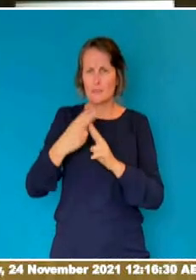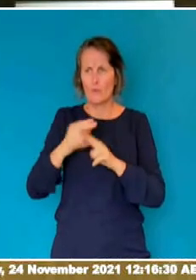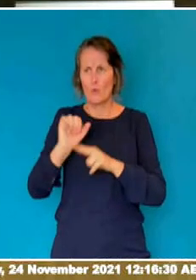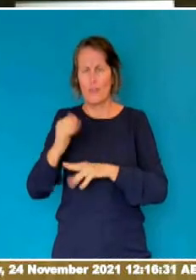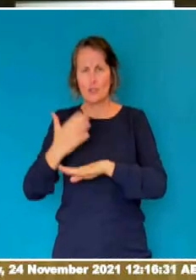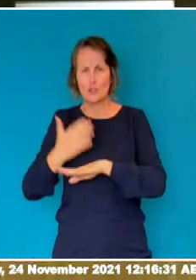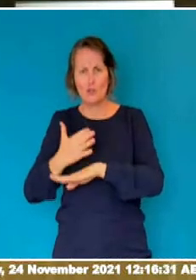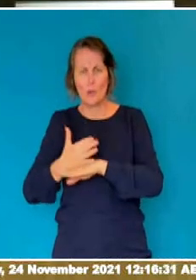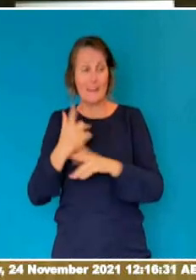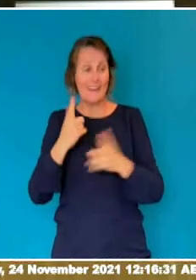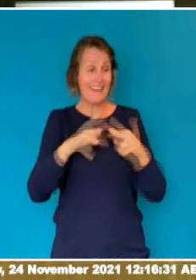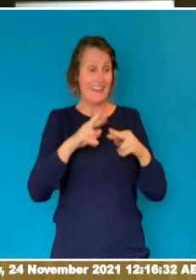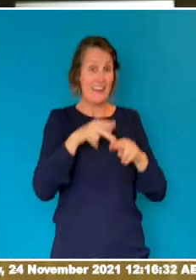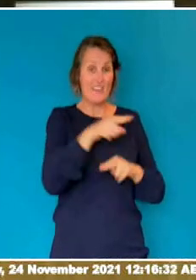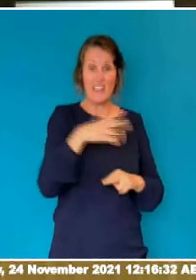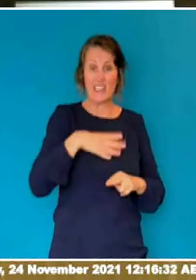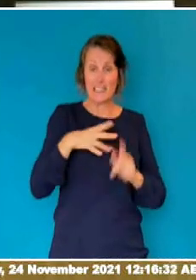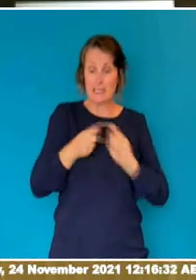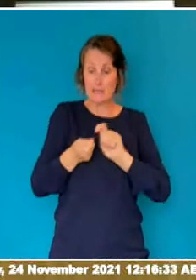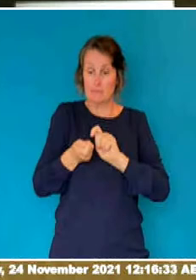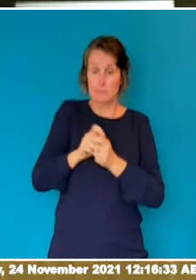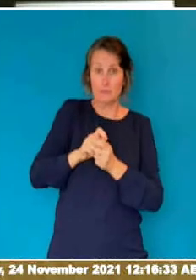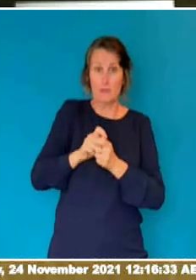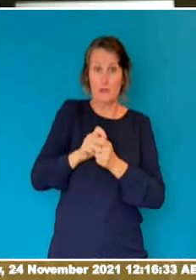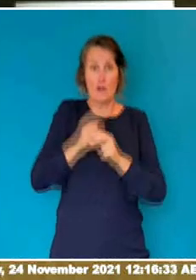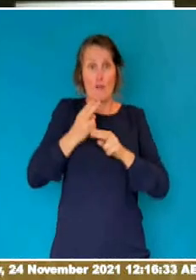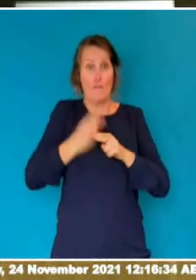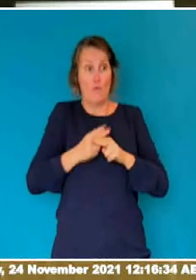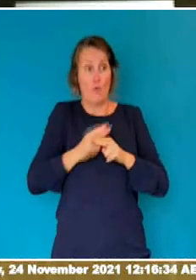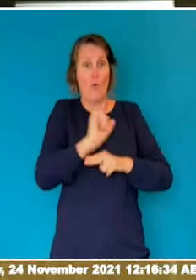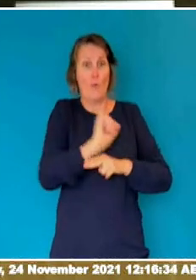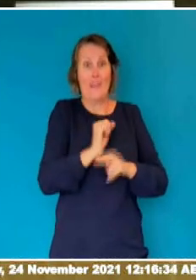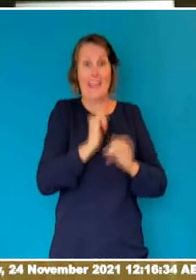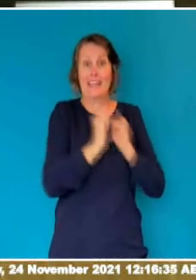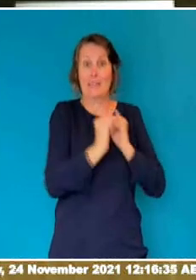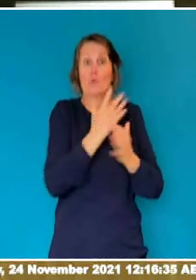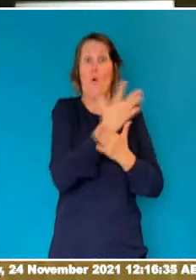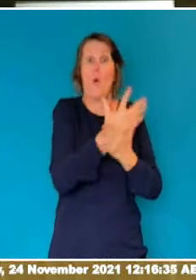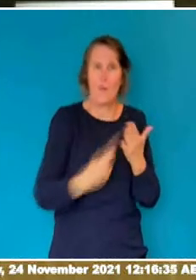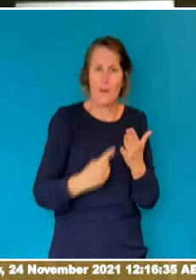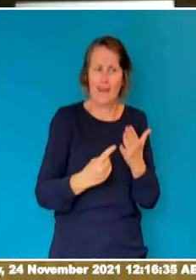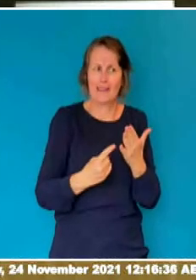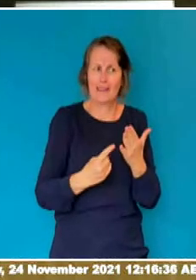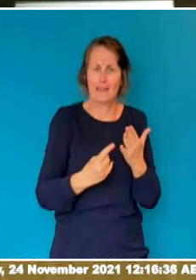interviewed, then we will provide that as well, whether that is specifically linked to their ongoing execution of the role or not.